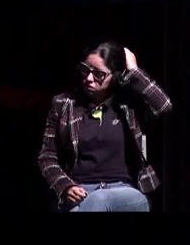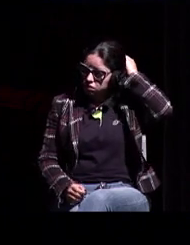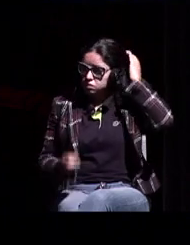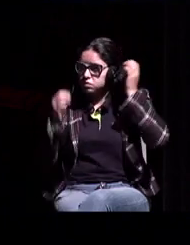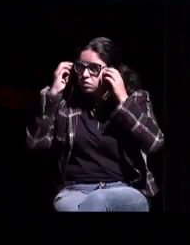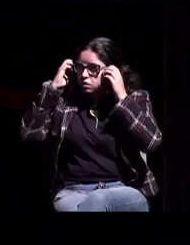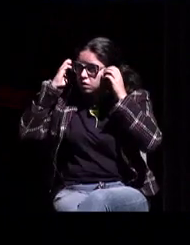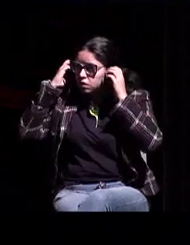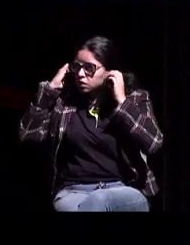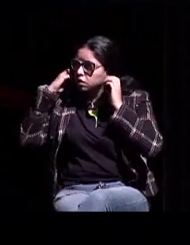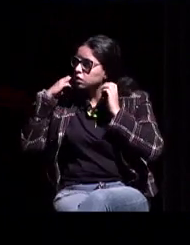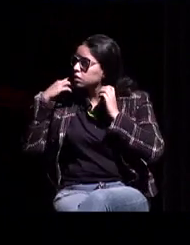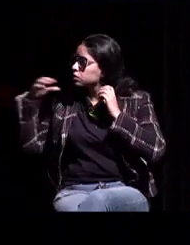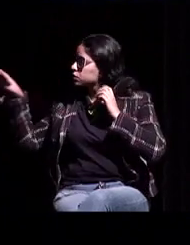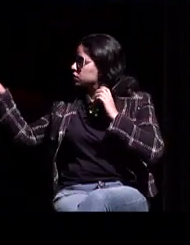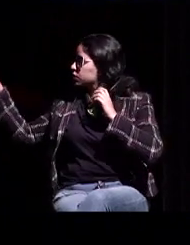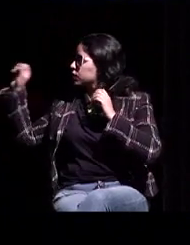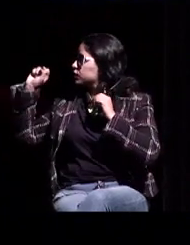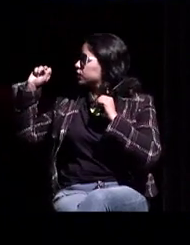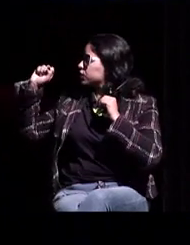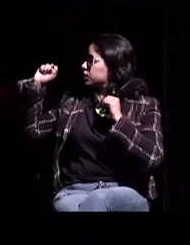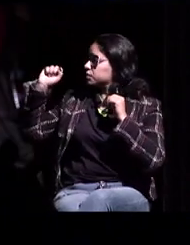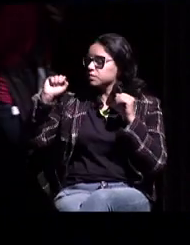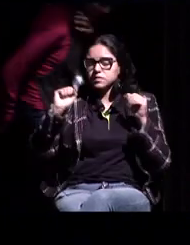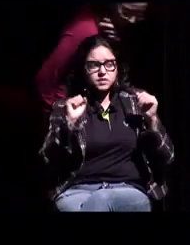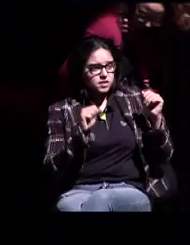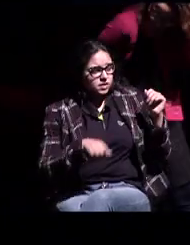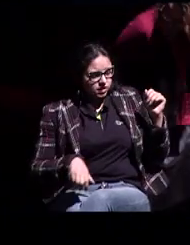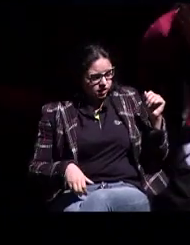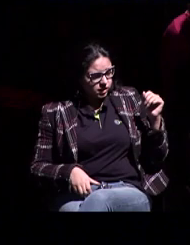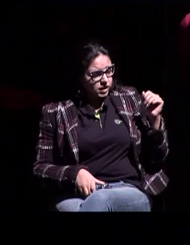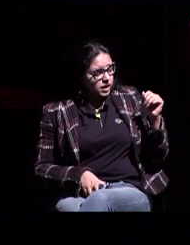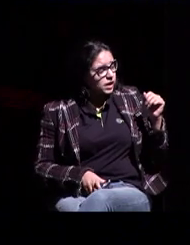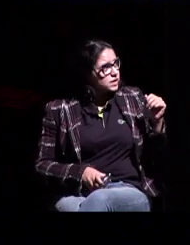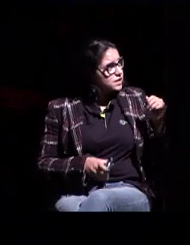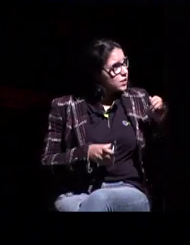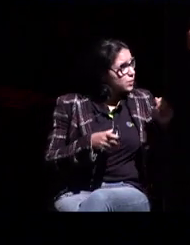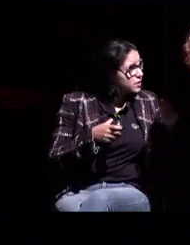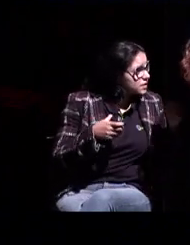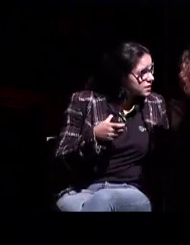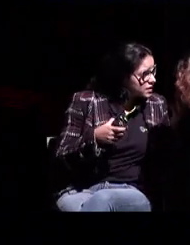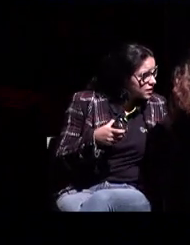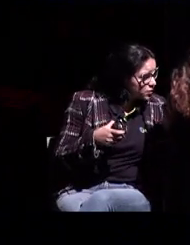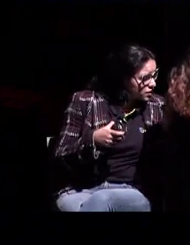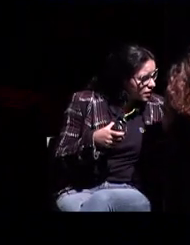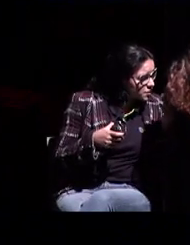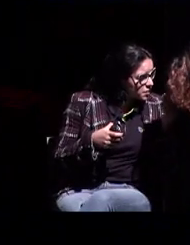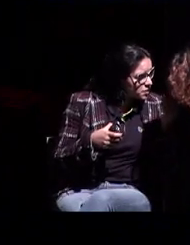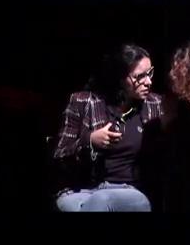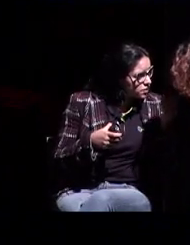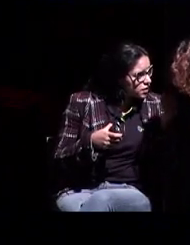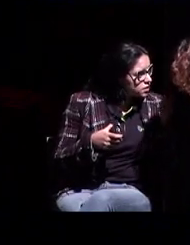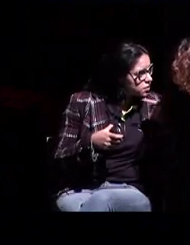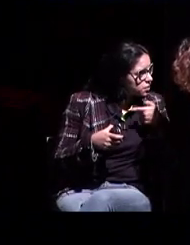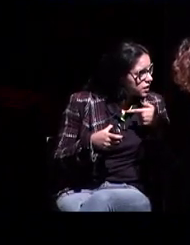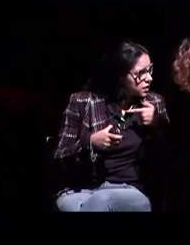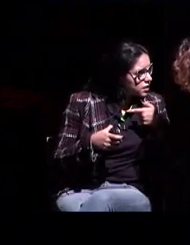discriminating, and invalidating criticism against it. So it happens in the field of work